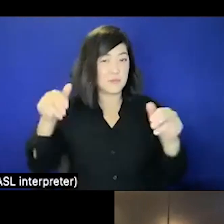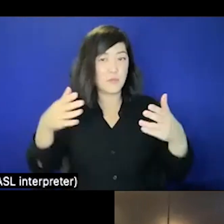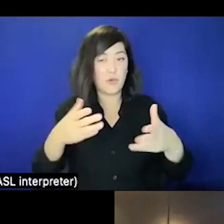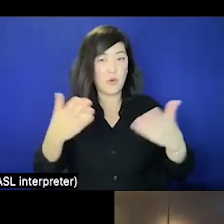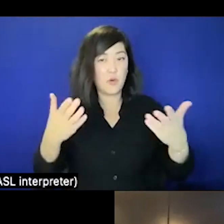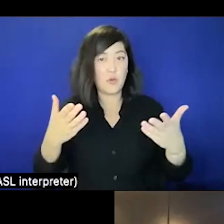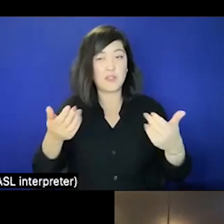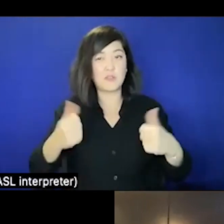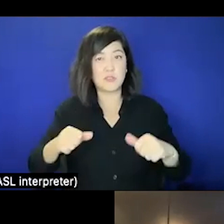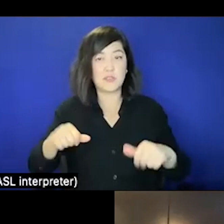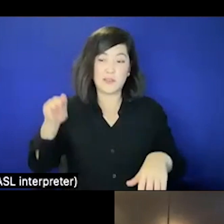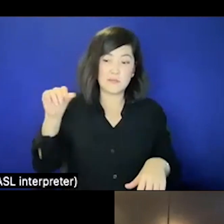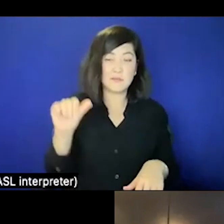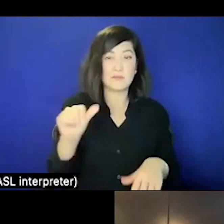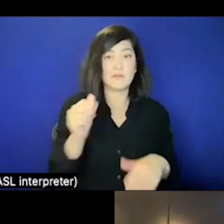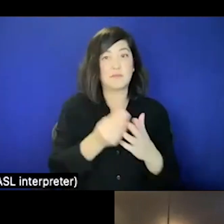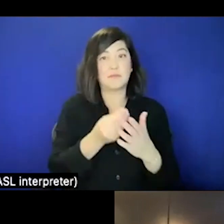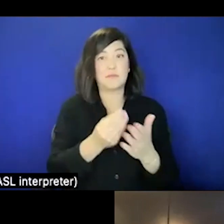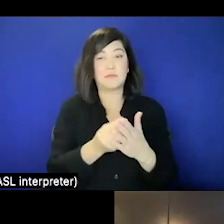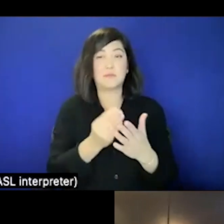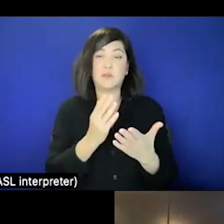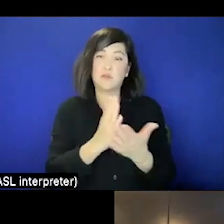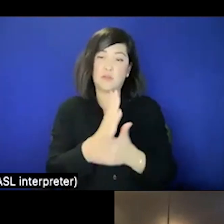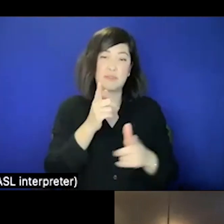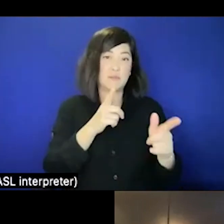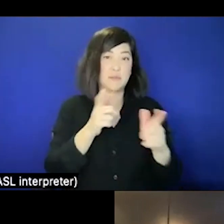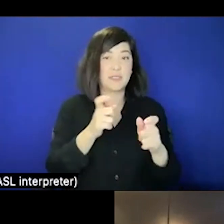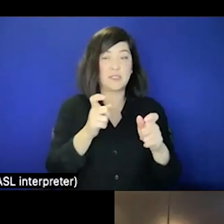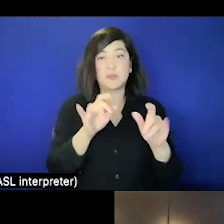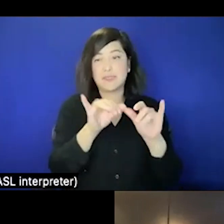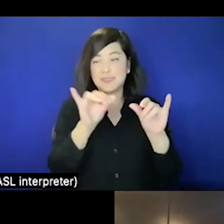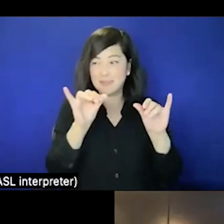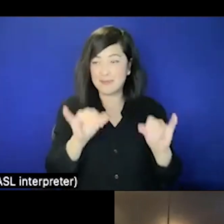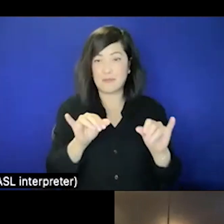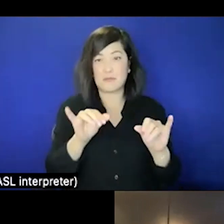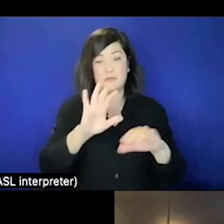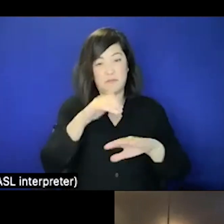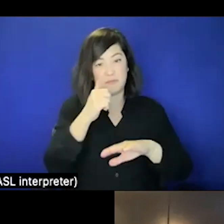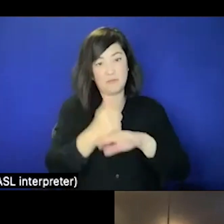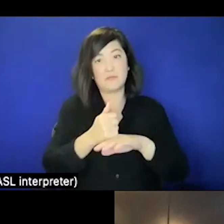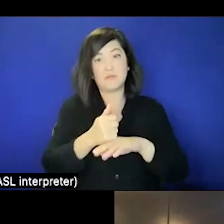management solutions, the systems that they need to be able to be prepared to even know what rights